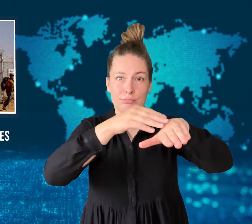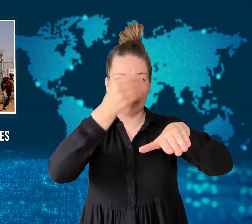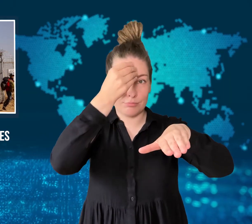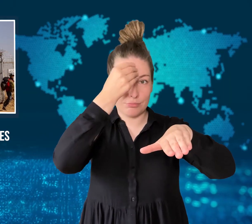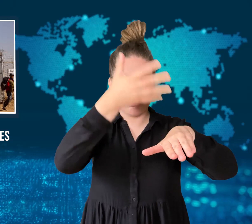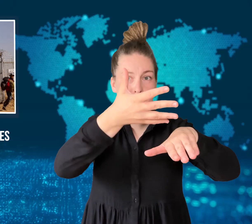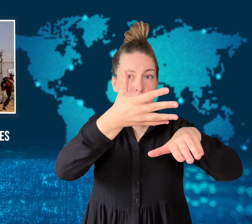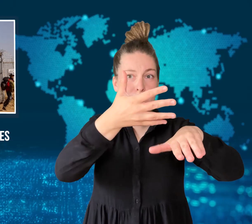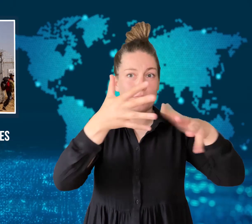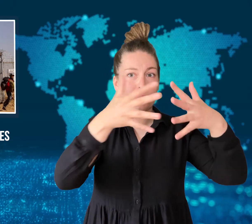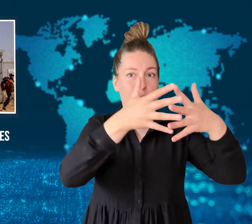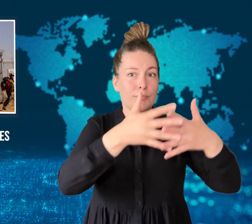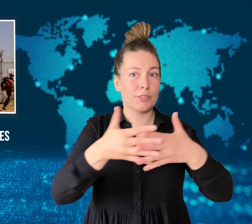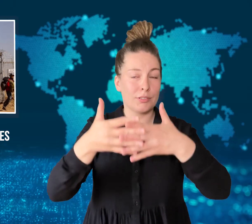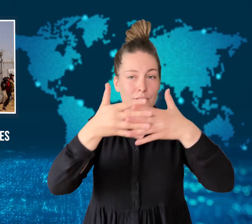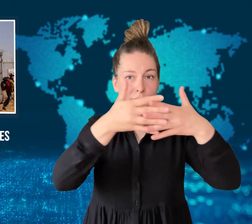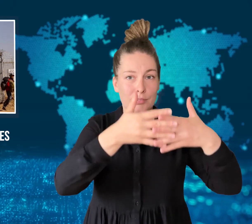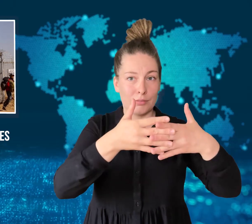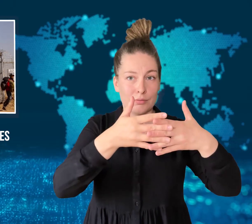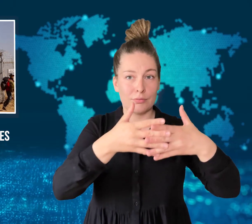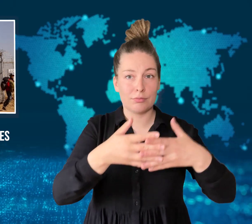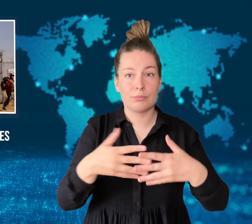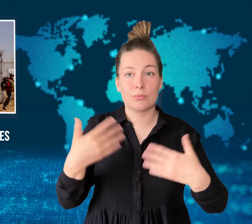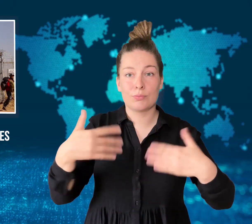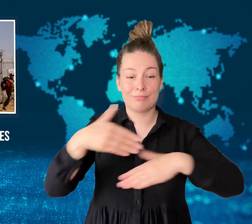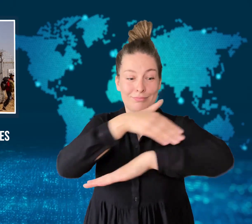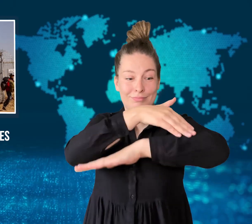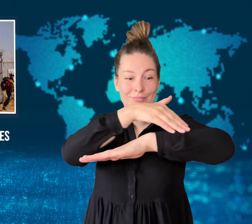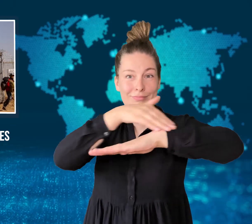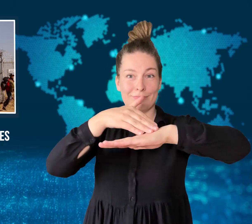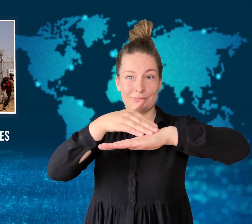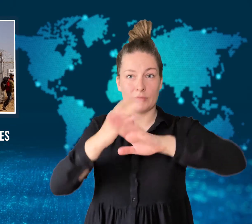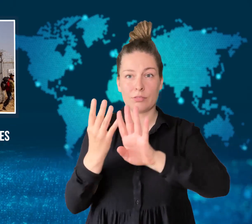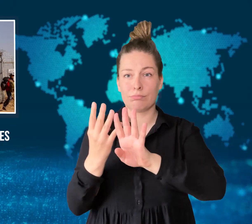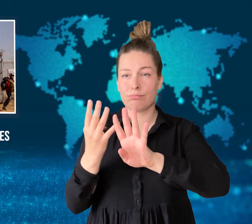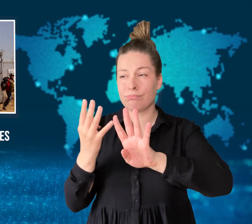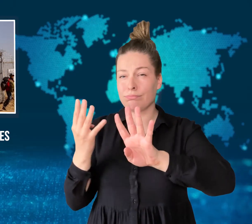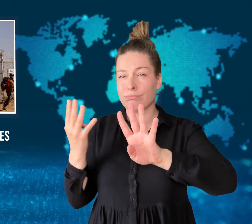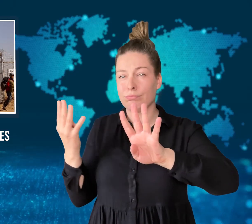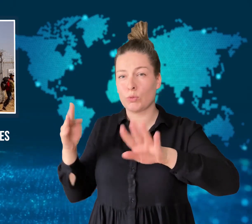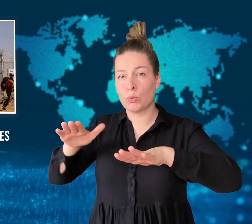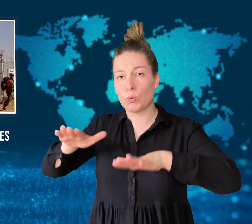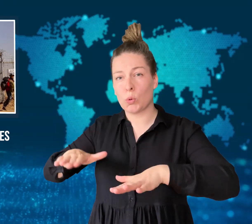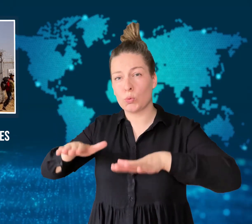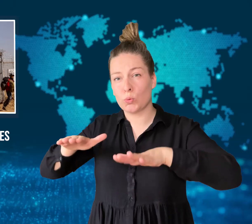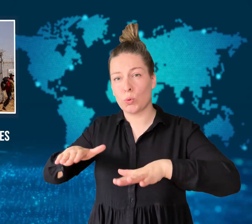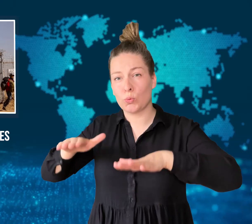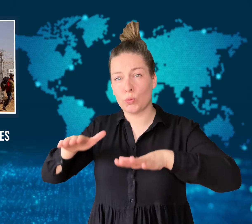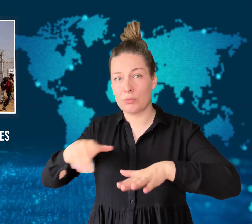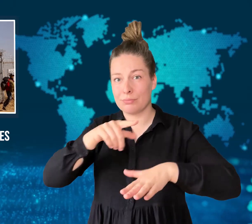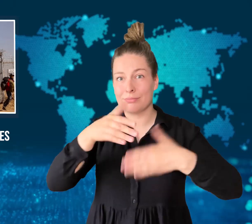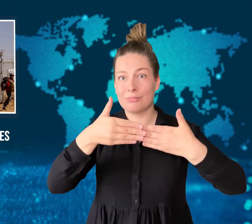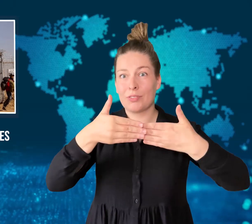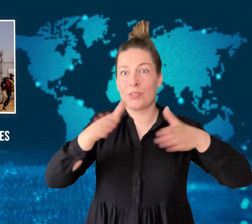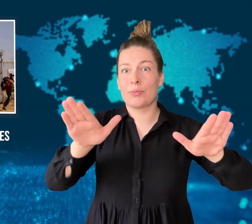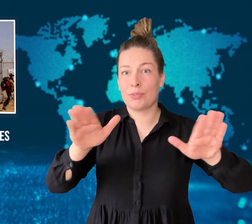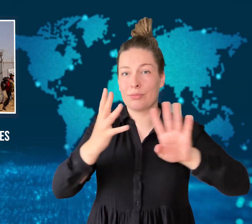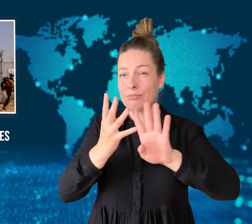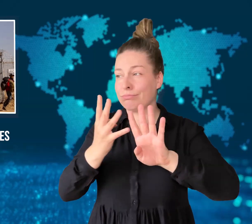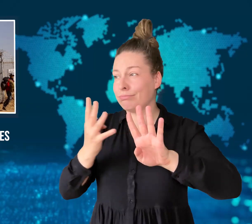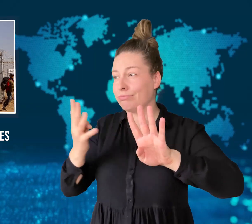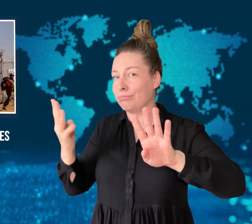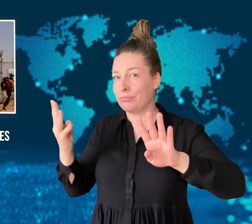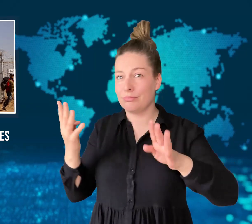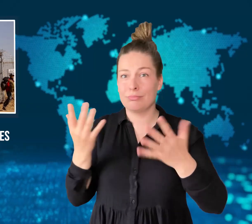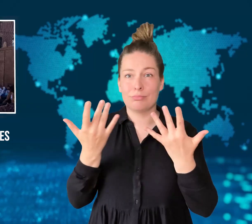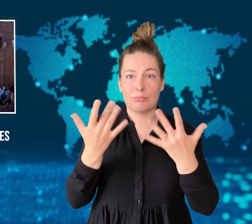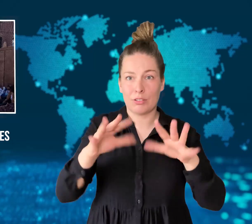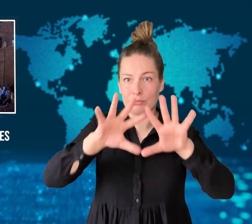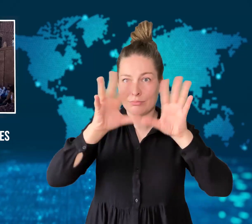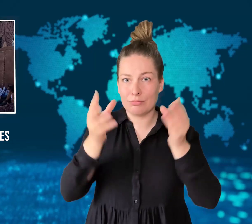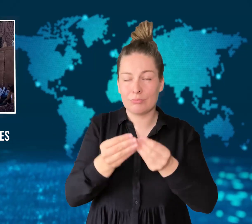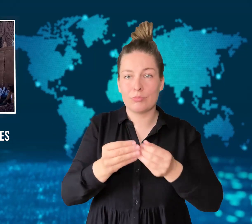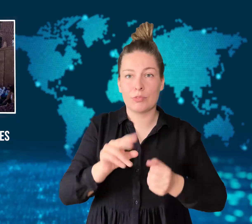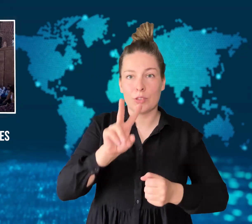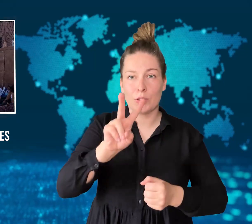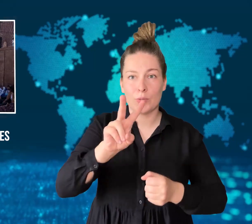On Thursday, Mexico reported around 27,000 people were waiting there